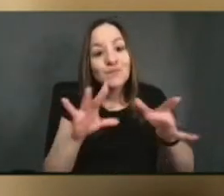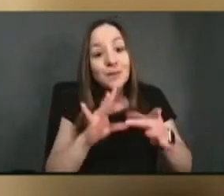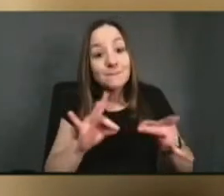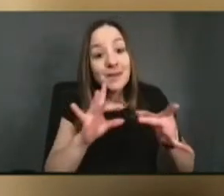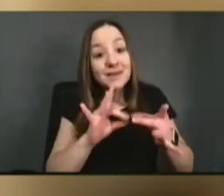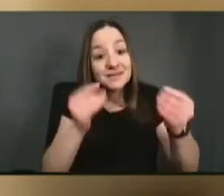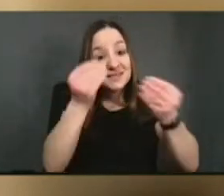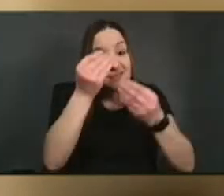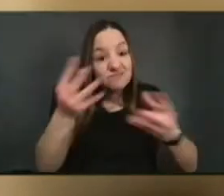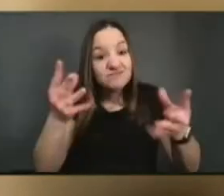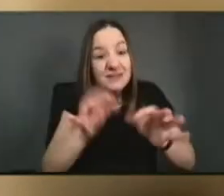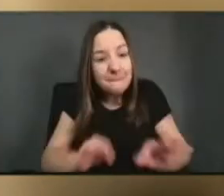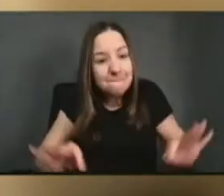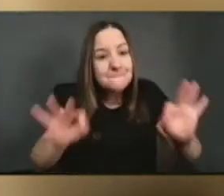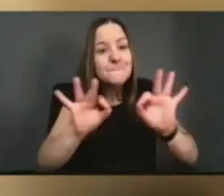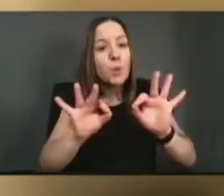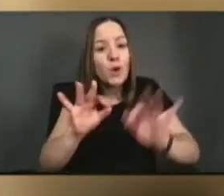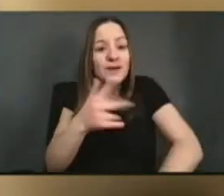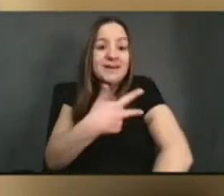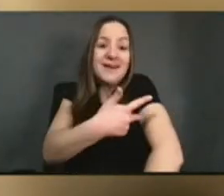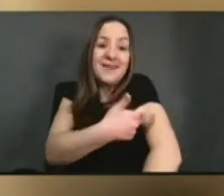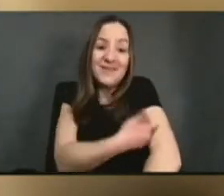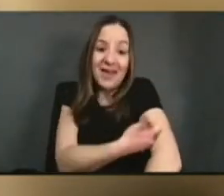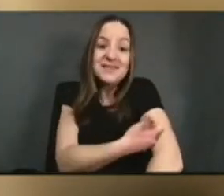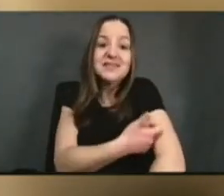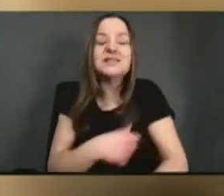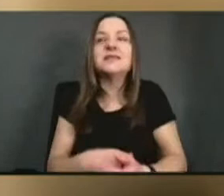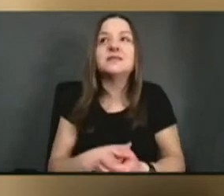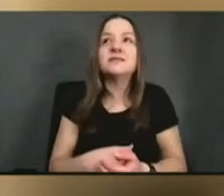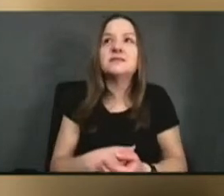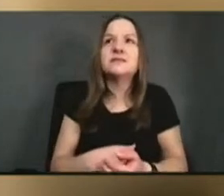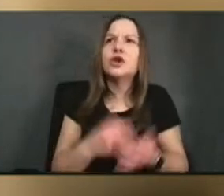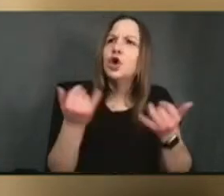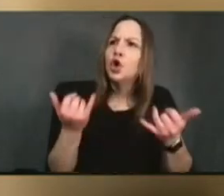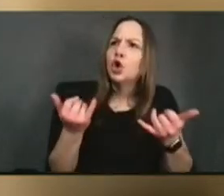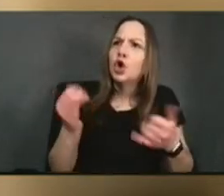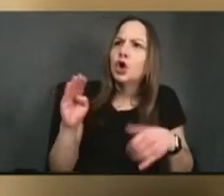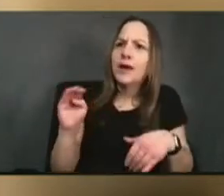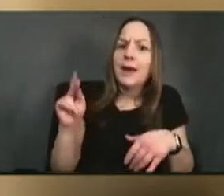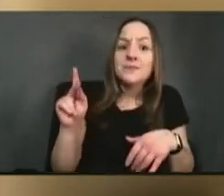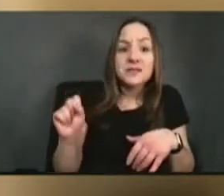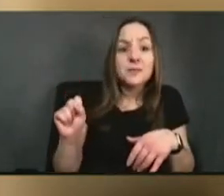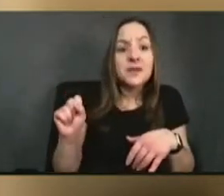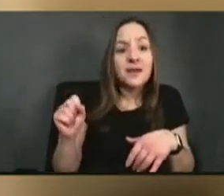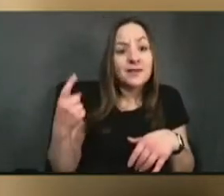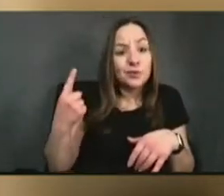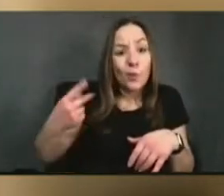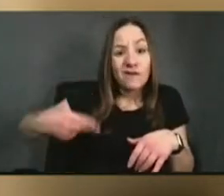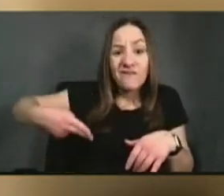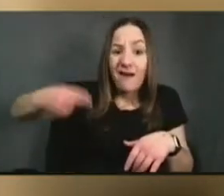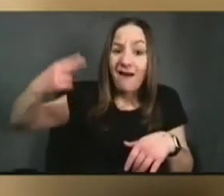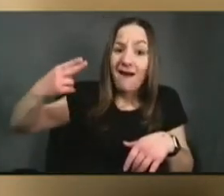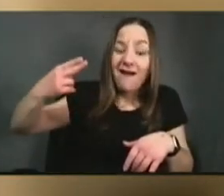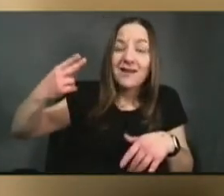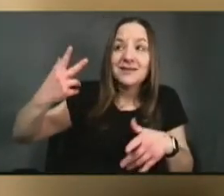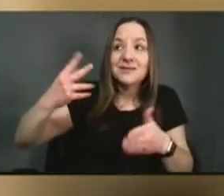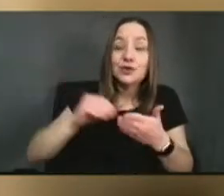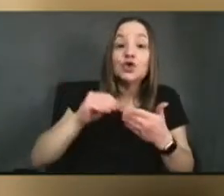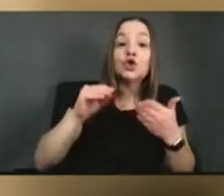in getting out the message about the importance of vaccination? I